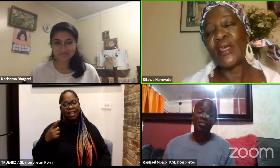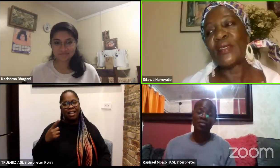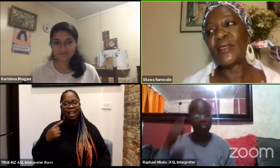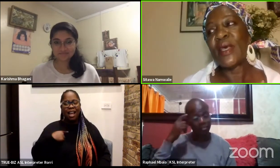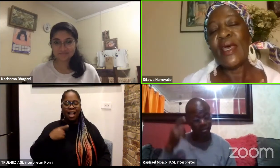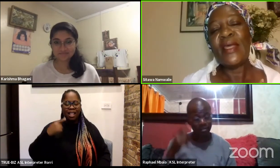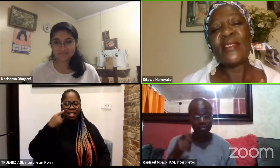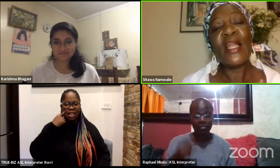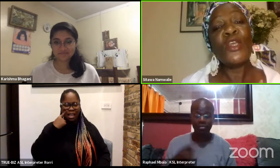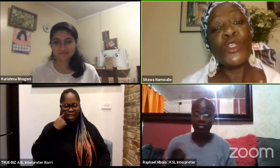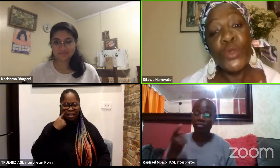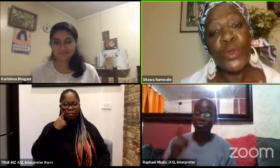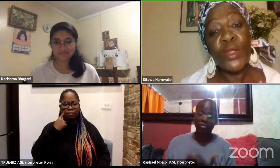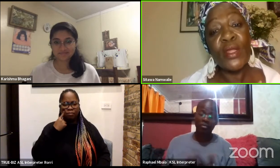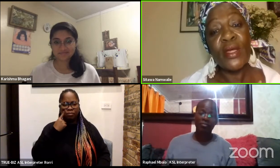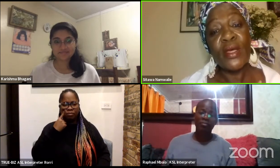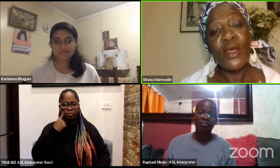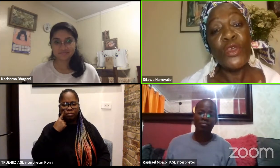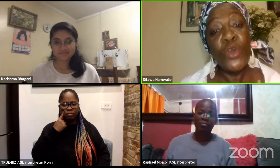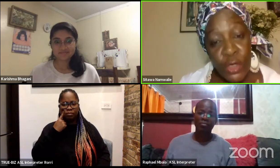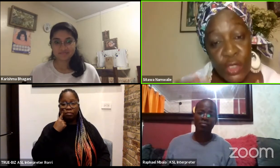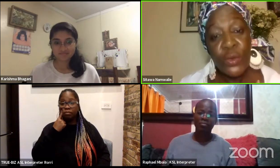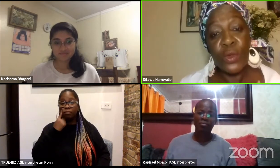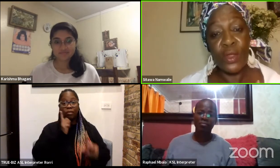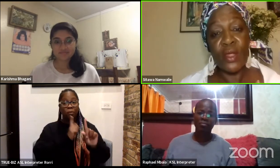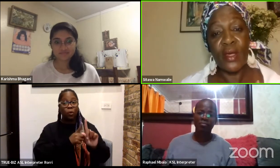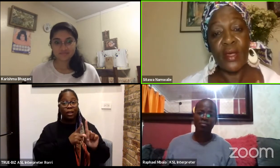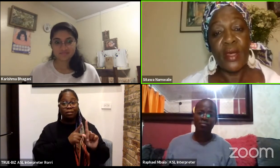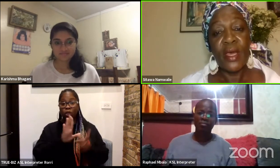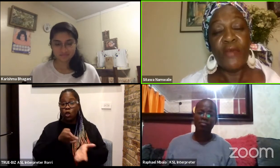is, tell your truth, your truth.